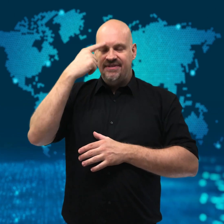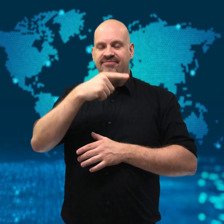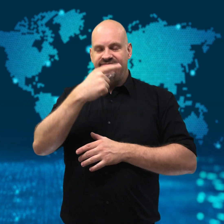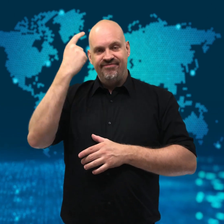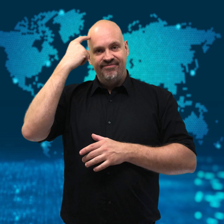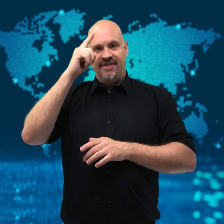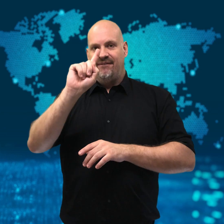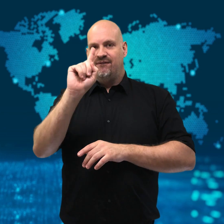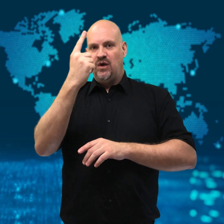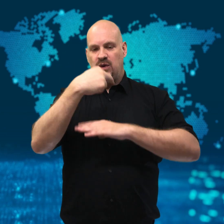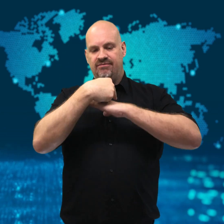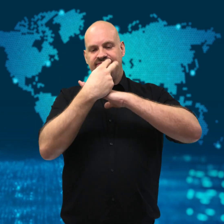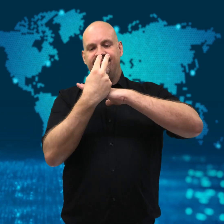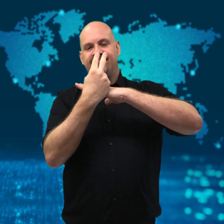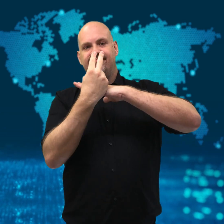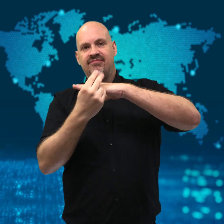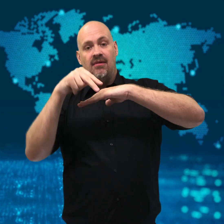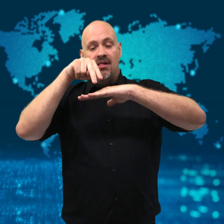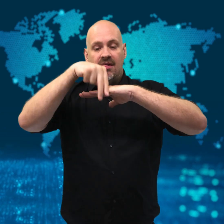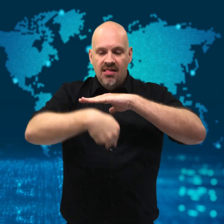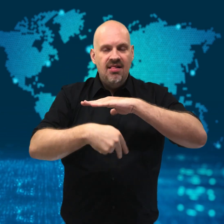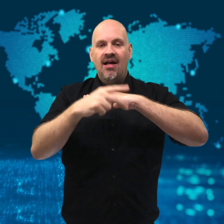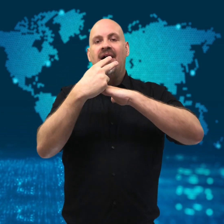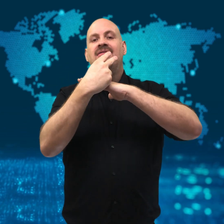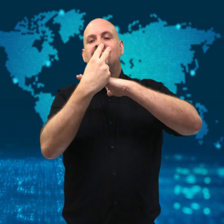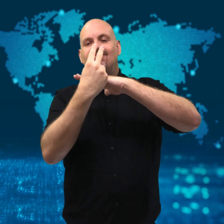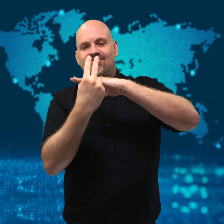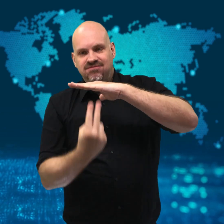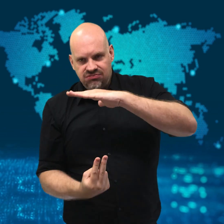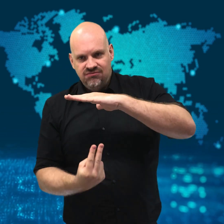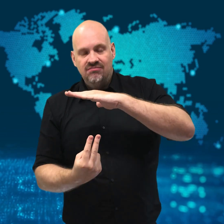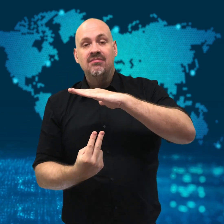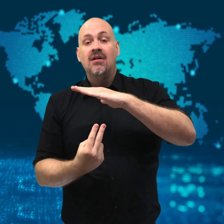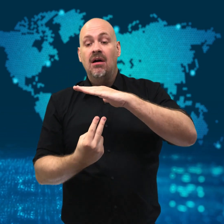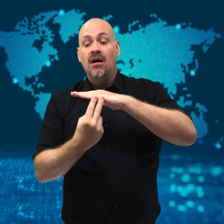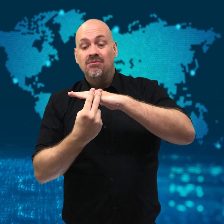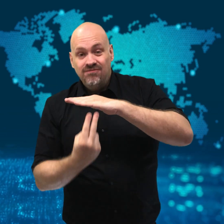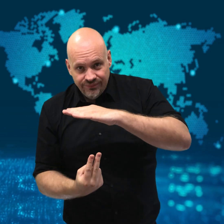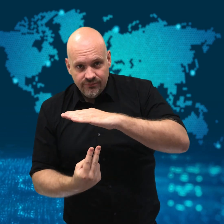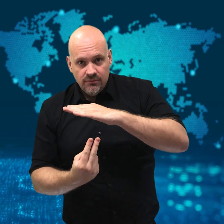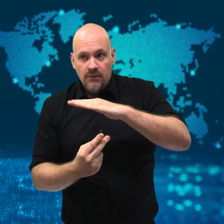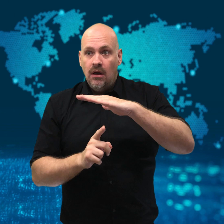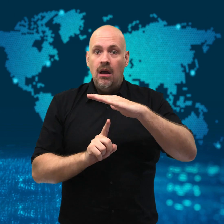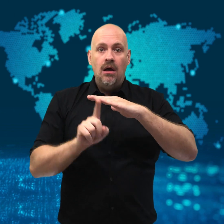He died, trapped in the dinosaur.